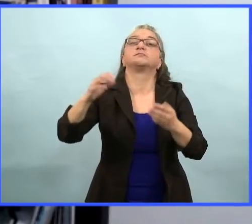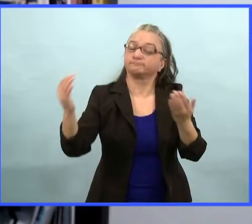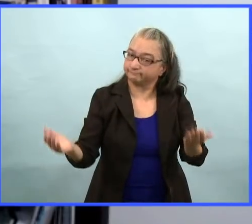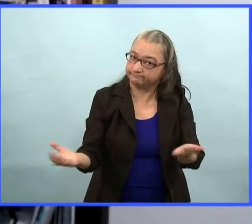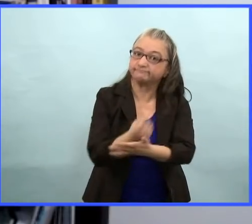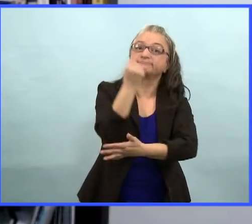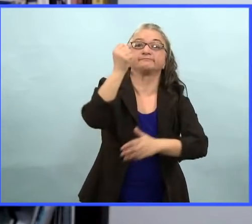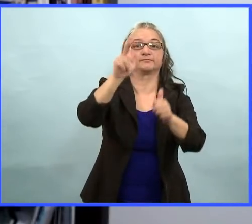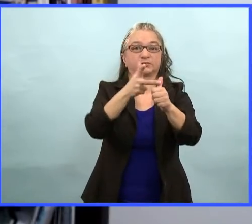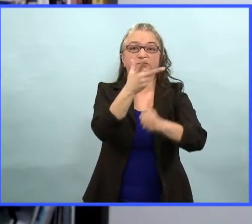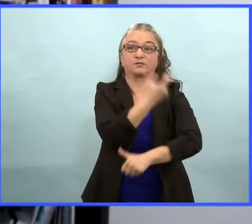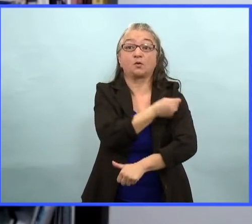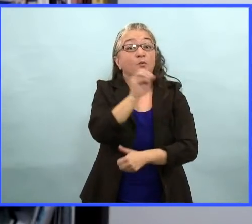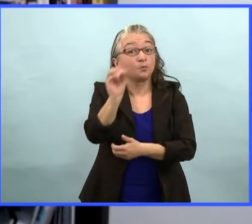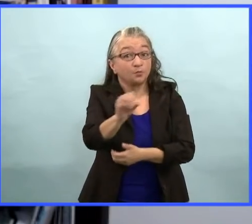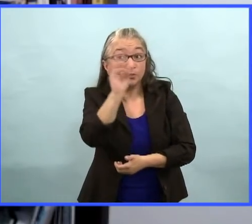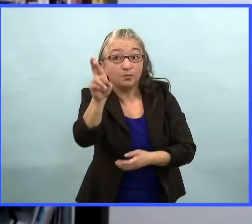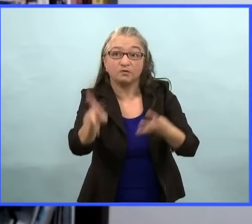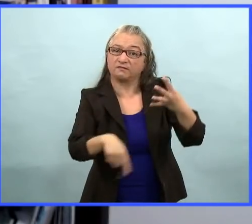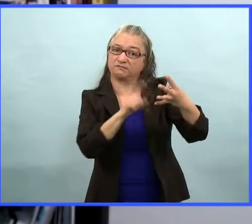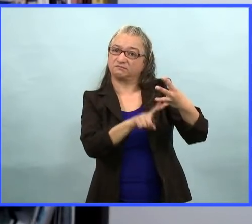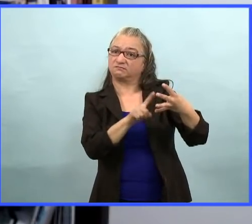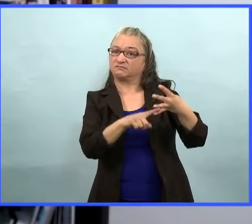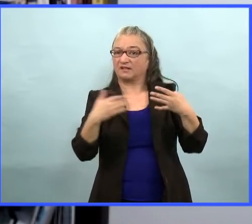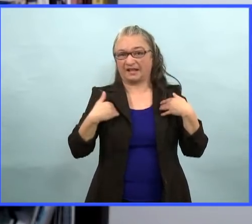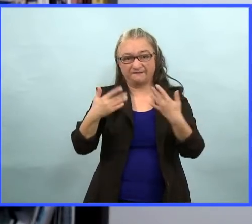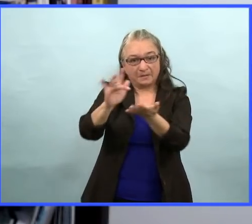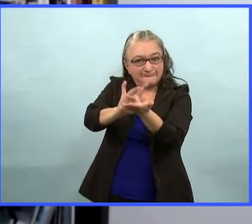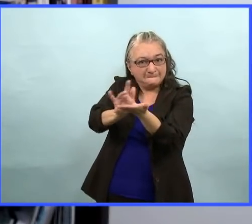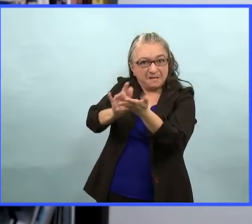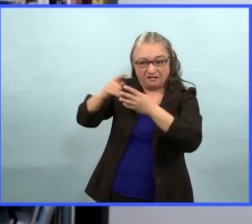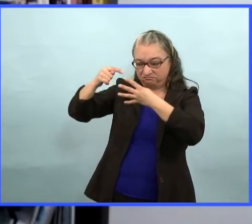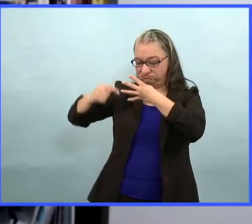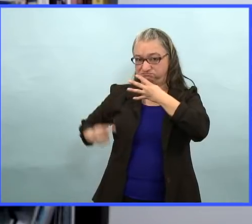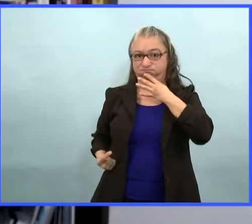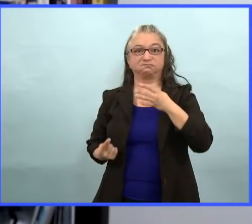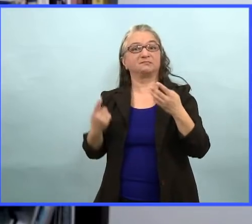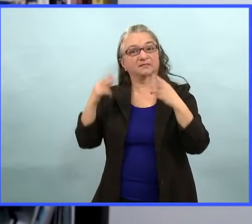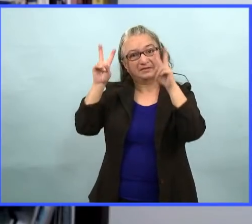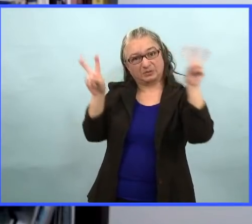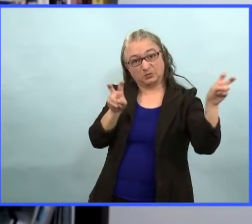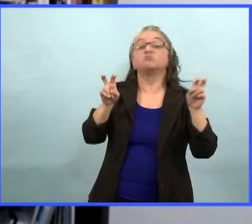them at increased risk the list of conditions that nasi pulled together is available on our website